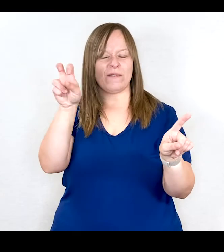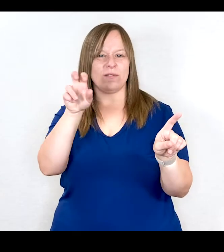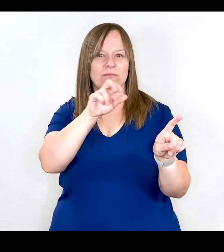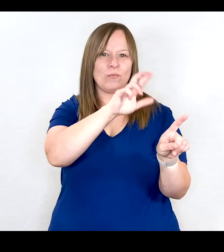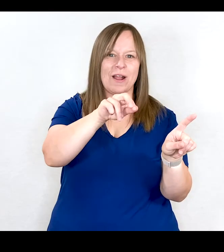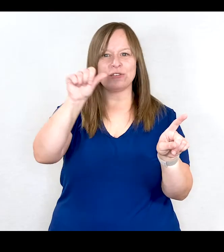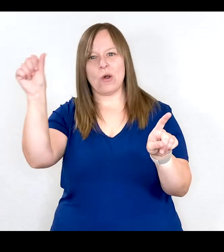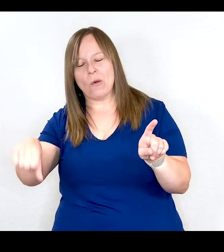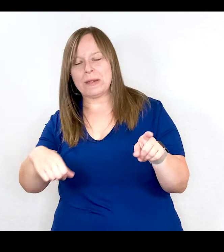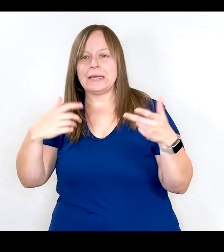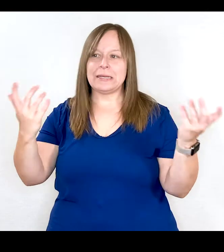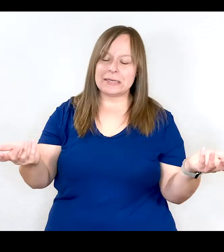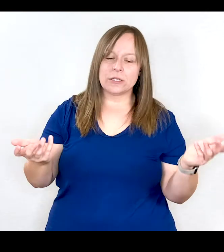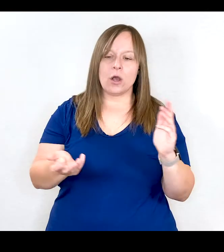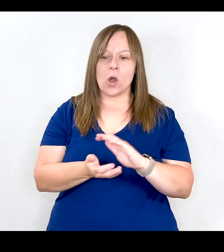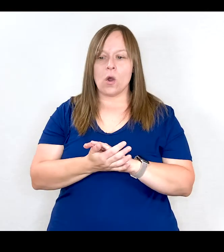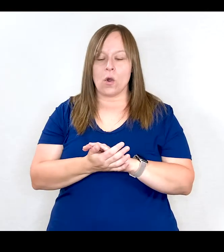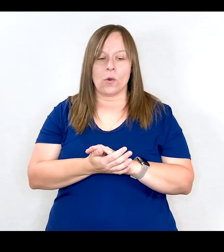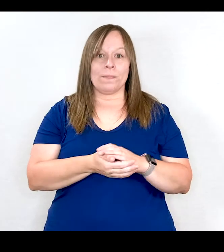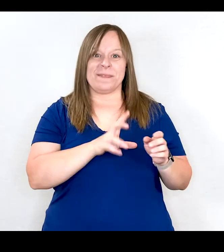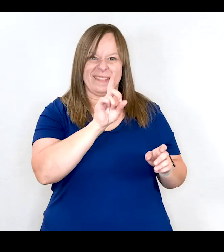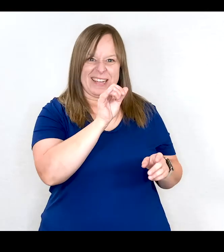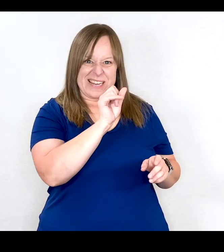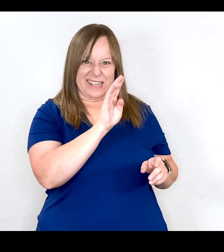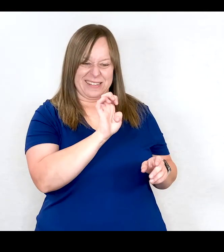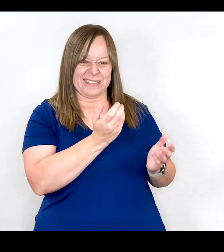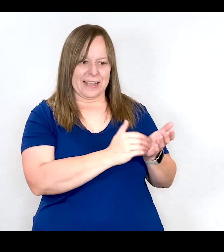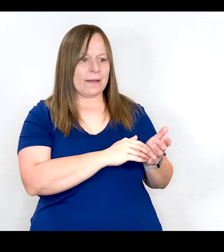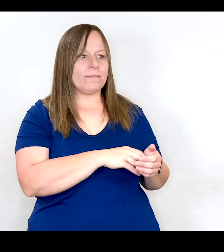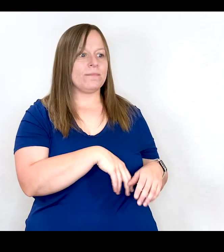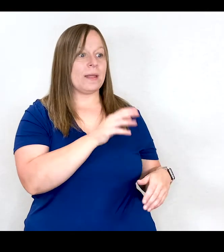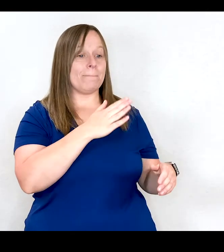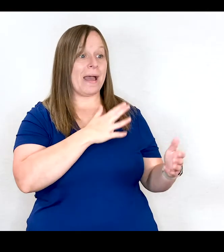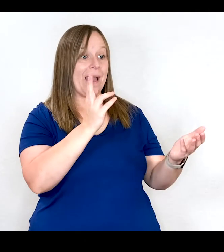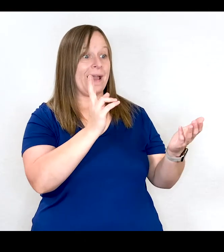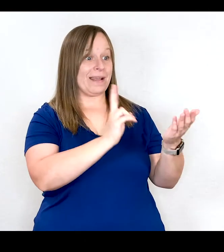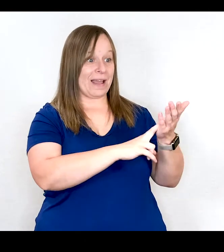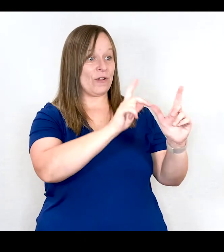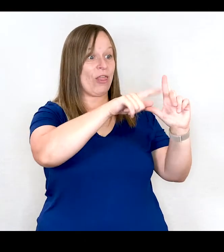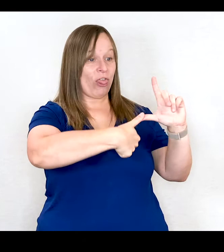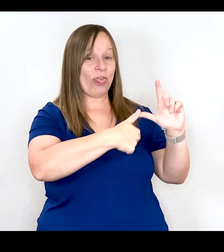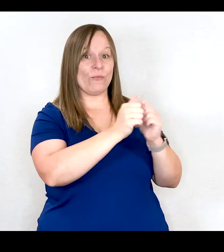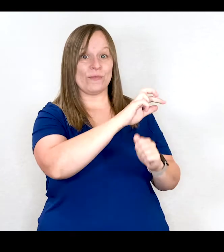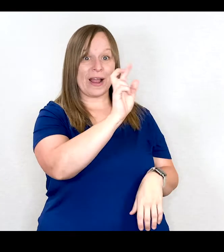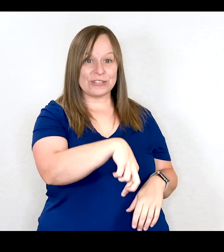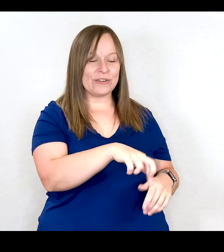across the state to come and meet Denise in Albany. During that time, the contract lapsed with Rochester.